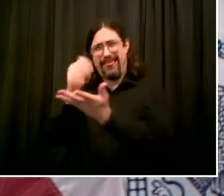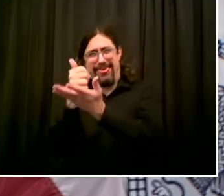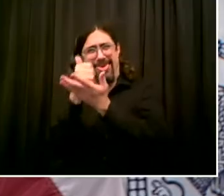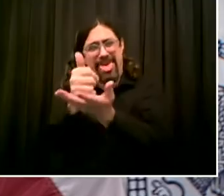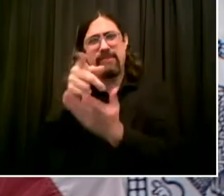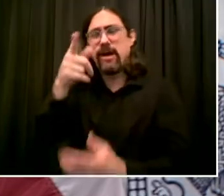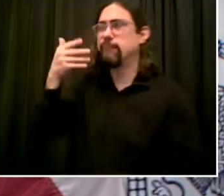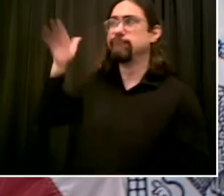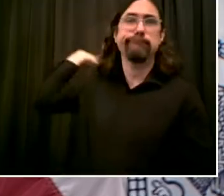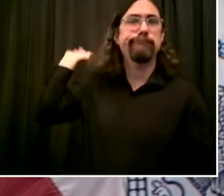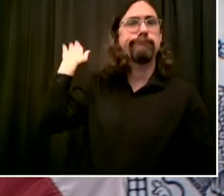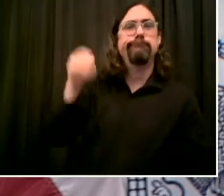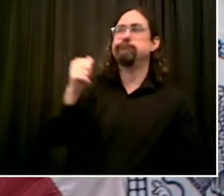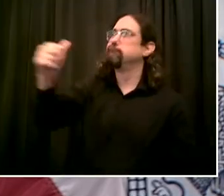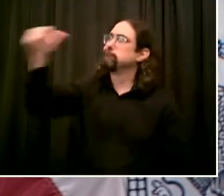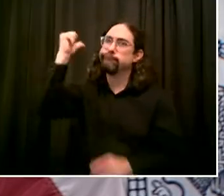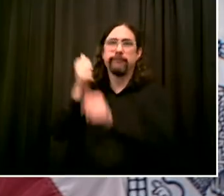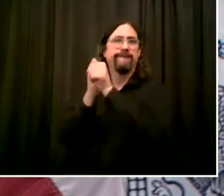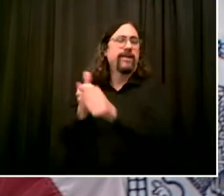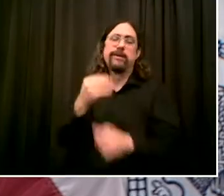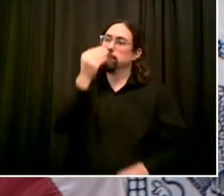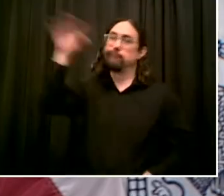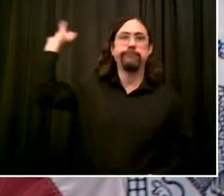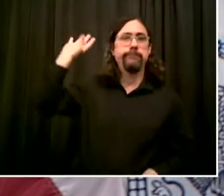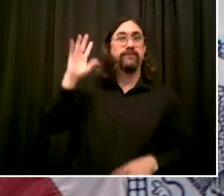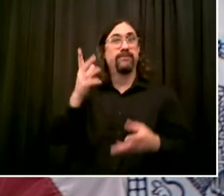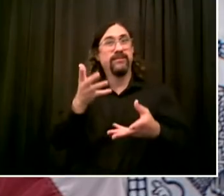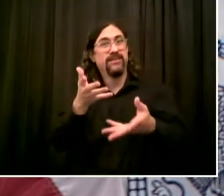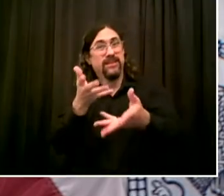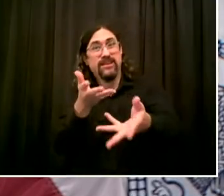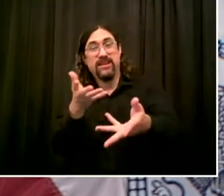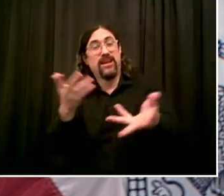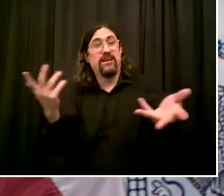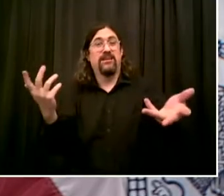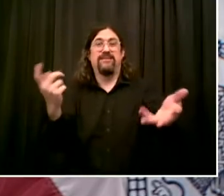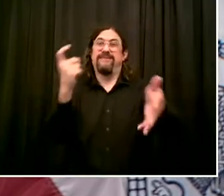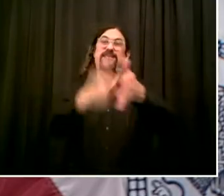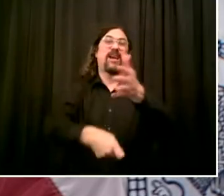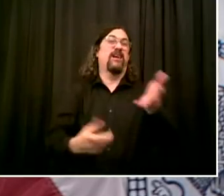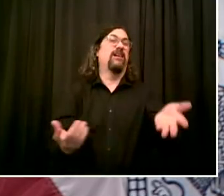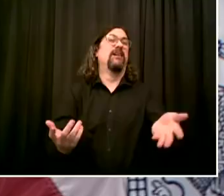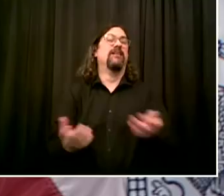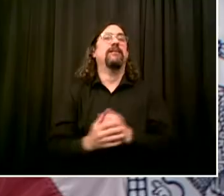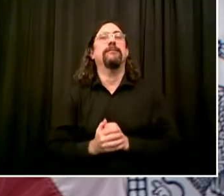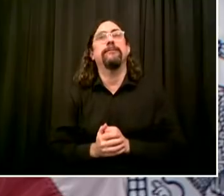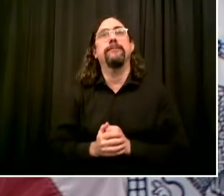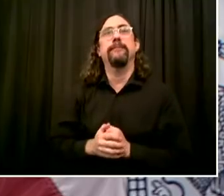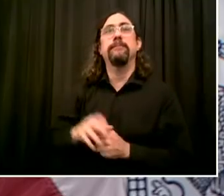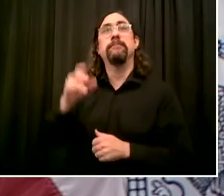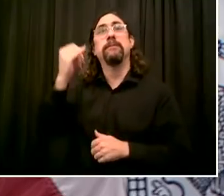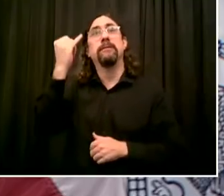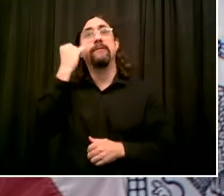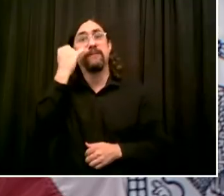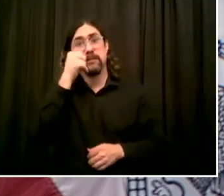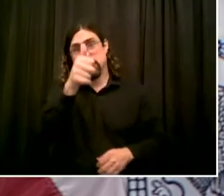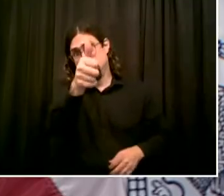OWNERS WANT TO GET IT RIGHT, THE AGENCIES WANT TO GET IT RIGHT, THEY ARE COMMUNICATING MORE AND MORE AND WE ARE GOING TO RESOLVE THNIGS. IN THE RESTAURANT OWNER THAT IS HAVING A